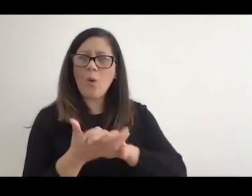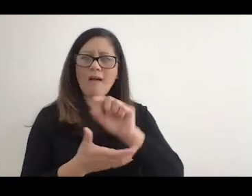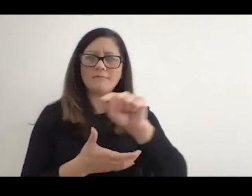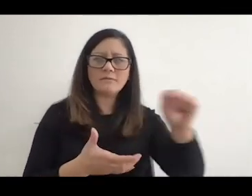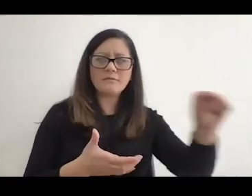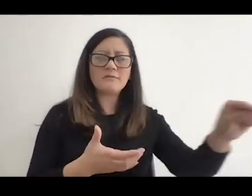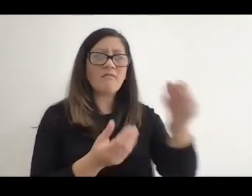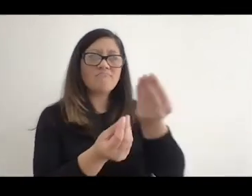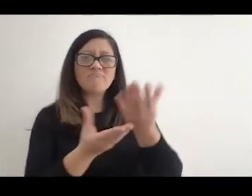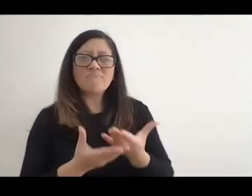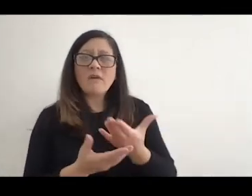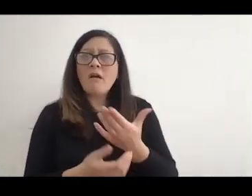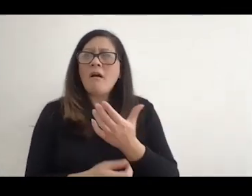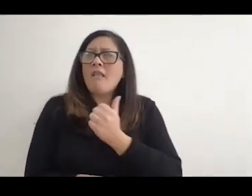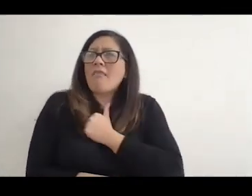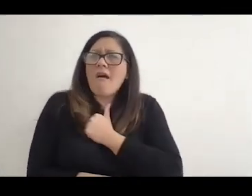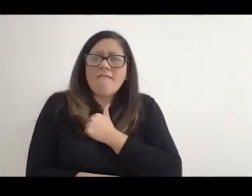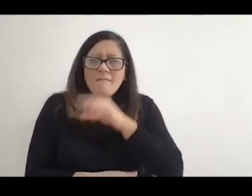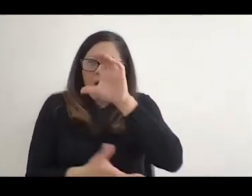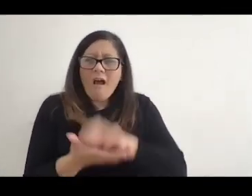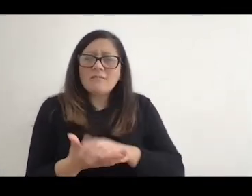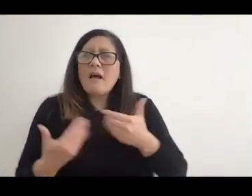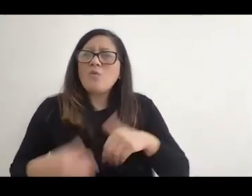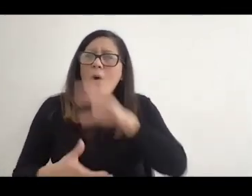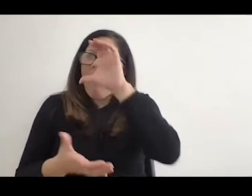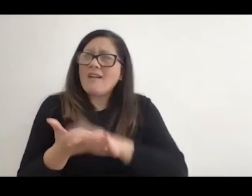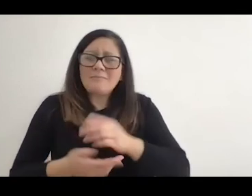you know, I love my husband, but I don't want him to be my caregiver.